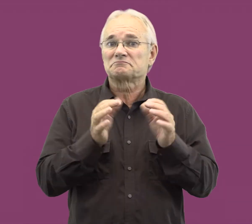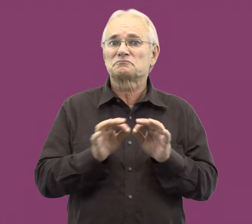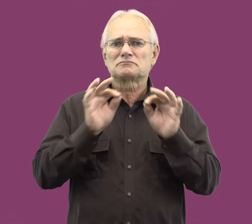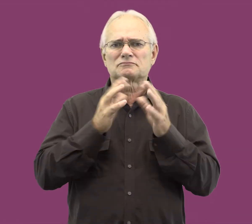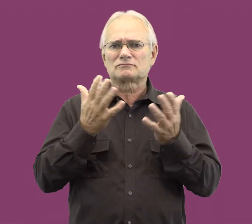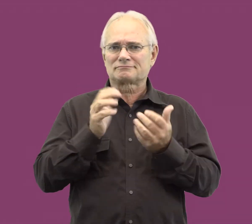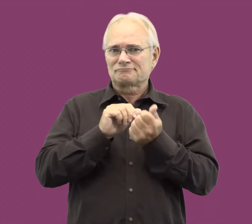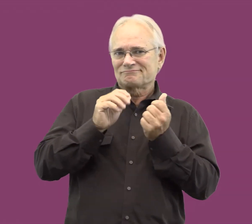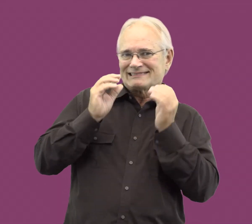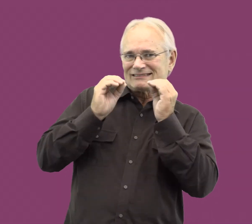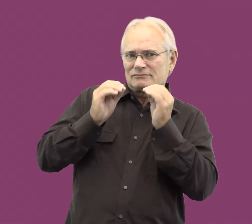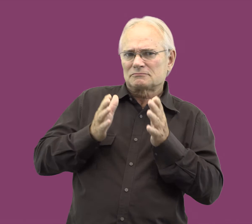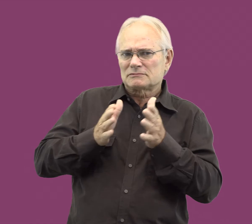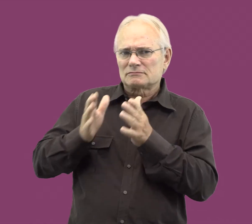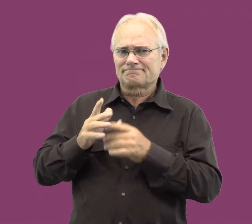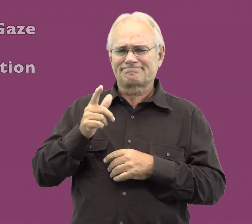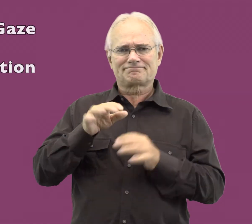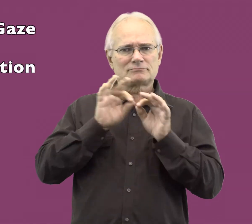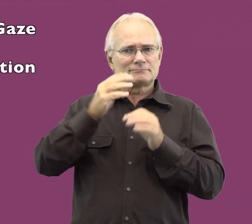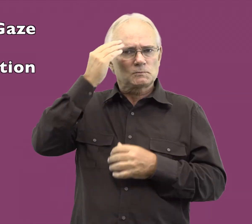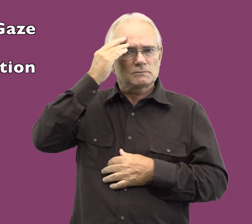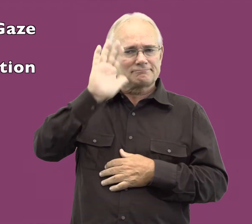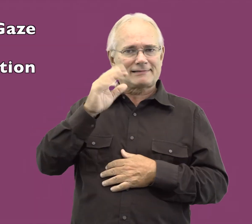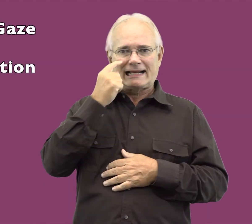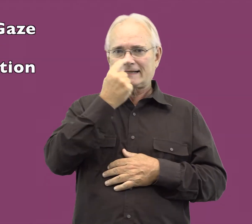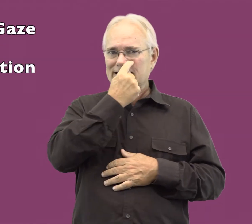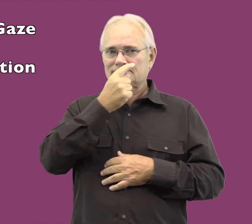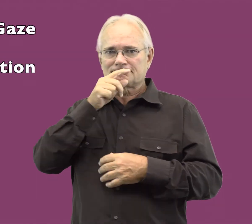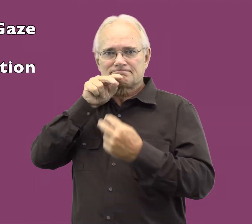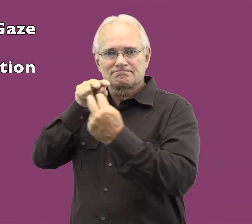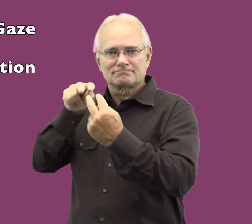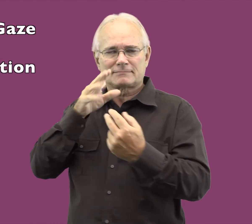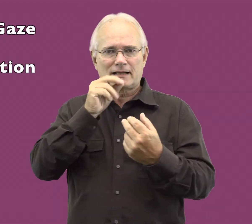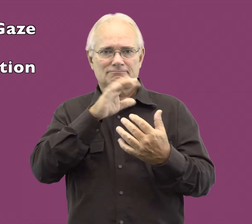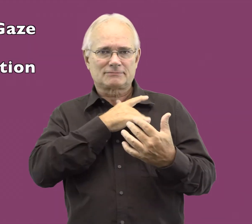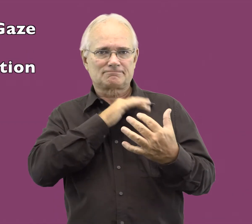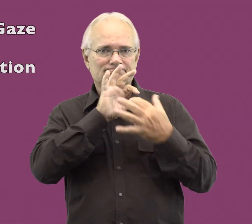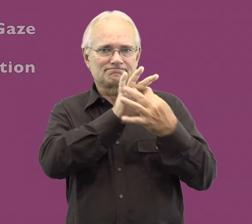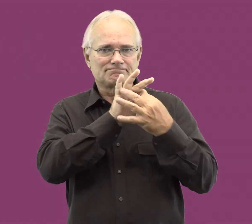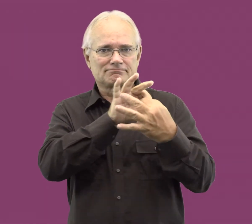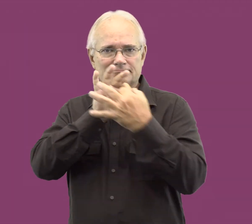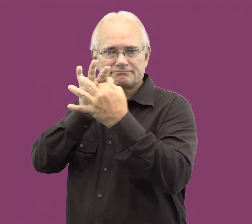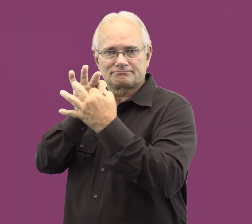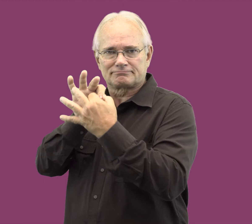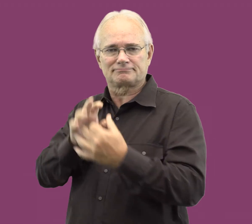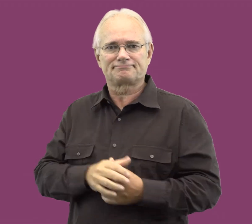It important to adapt your teaching methods or be aware of their eye gaze and joint attention.